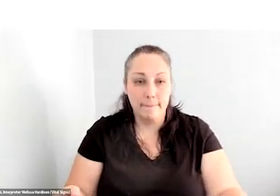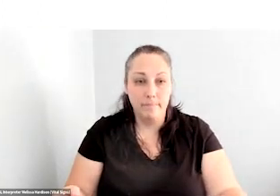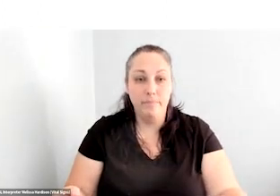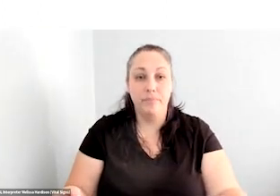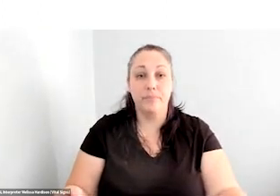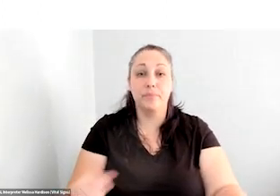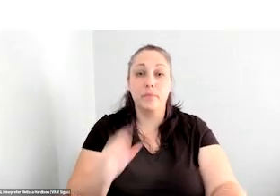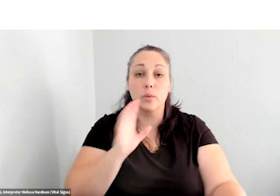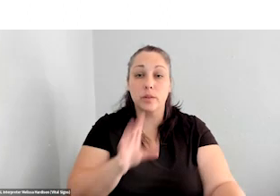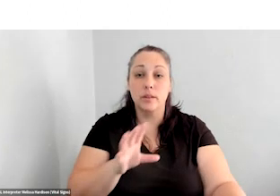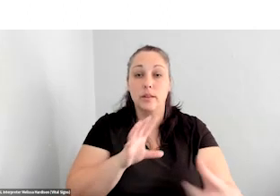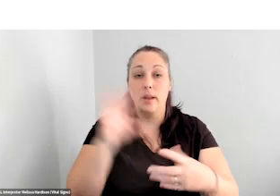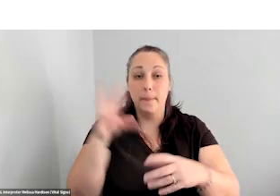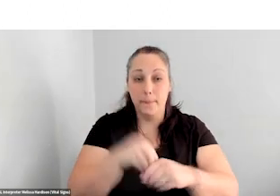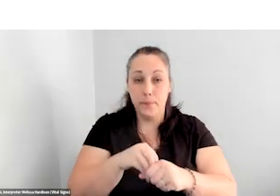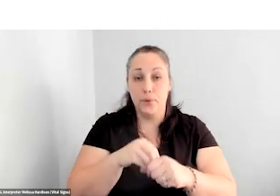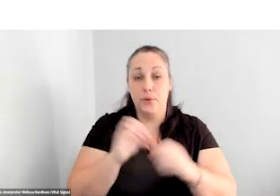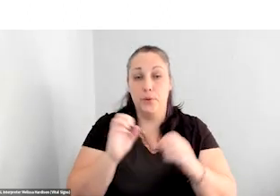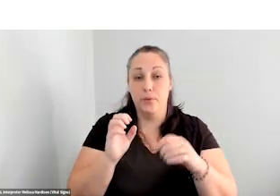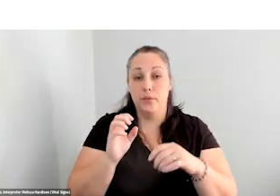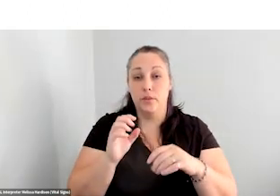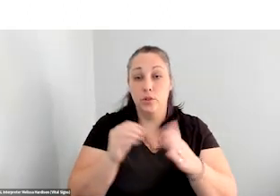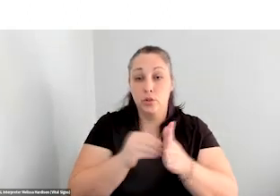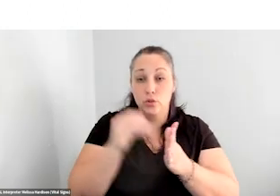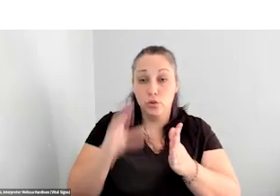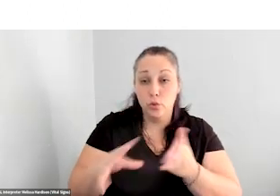and transforming community into better learning environments.